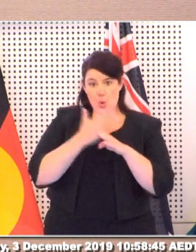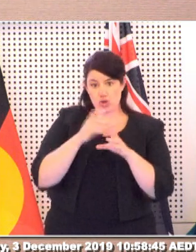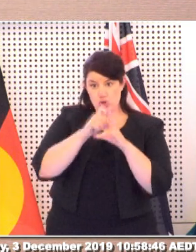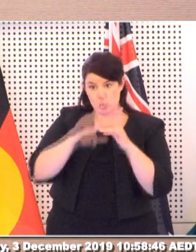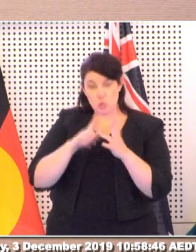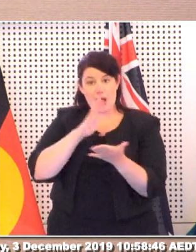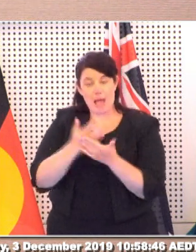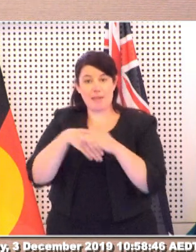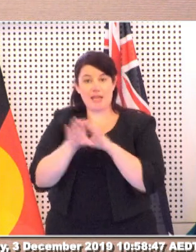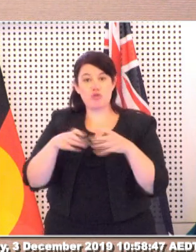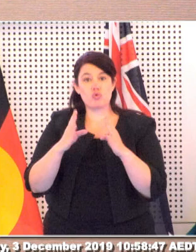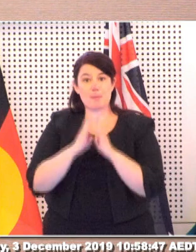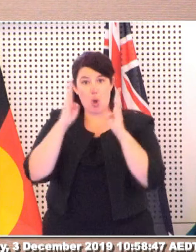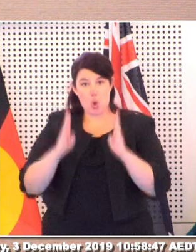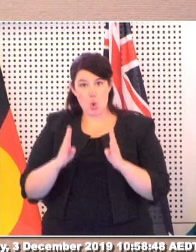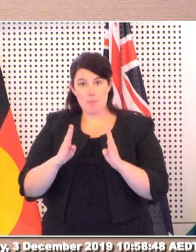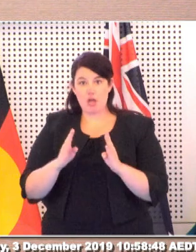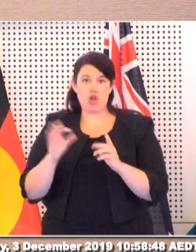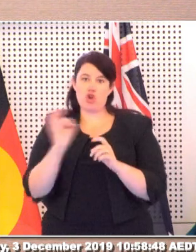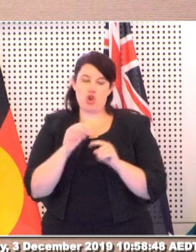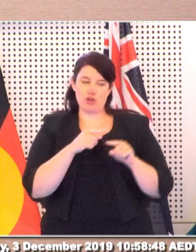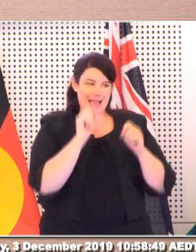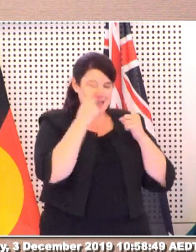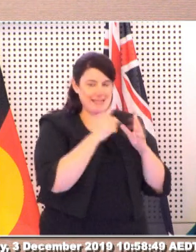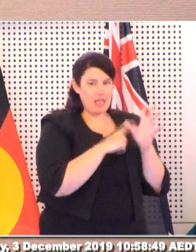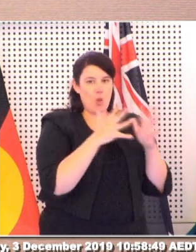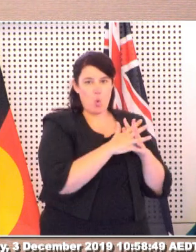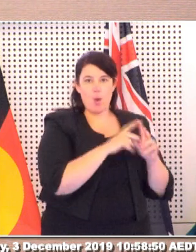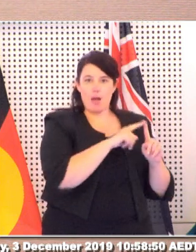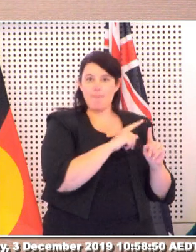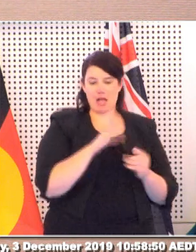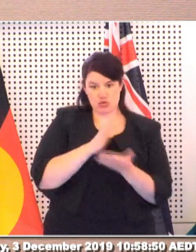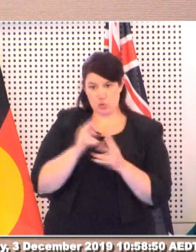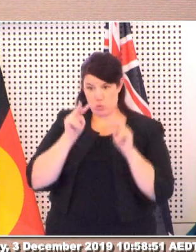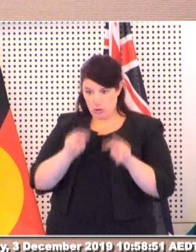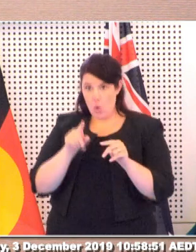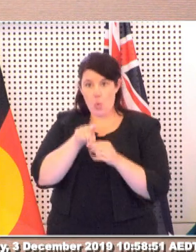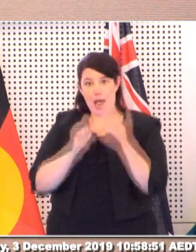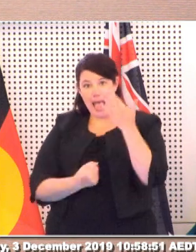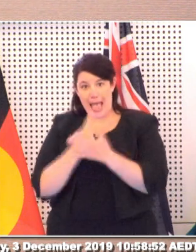state rather than – and understand them for being locking someone back, holding